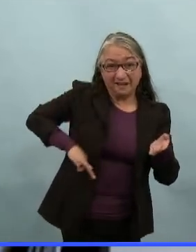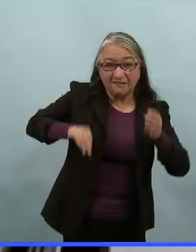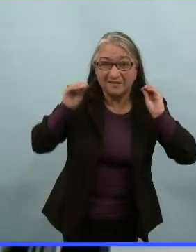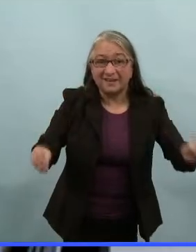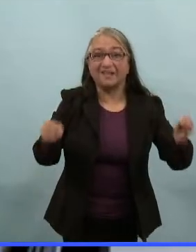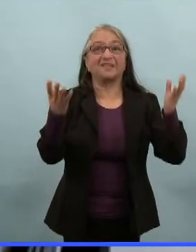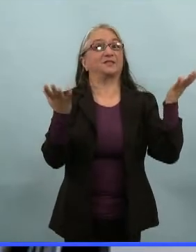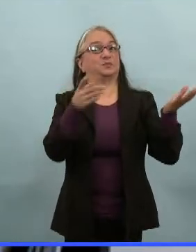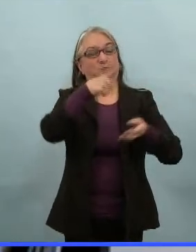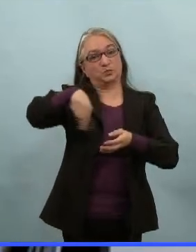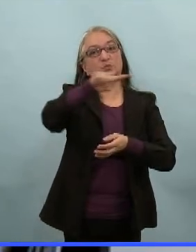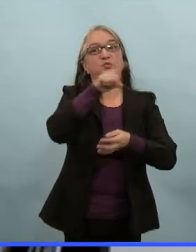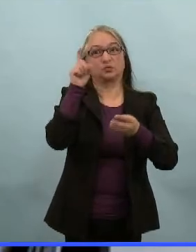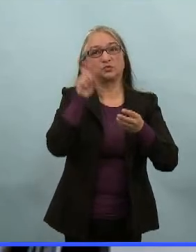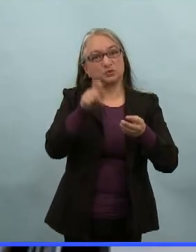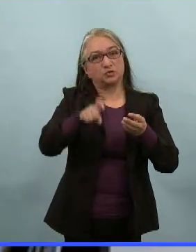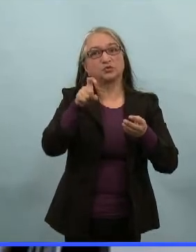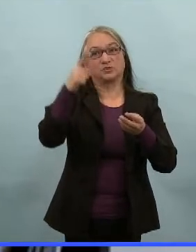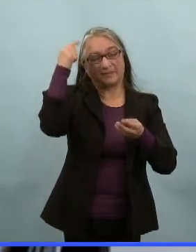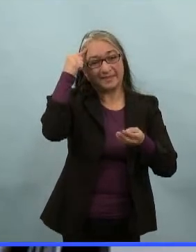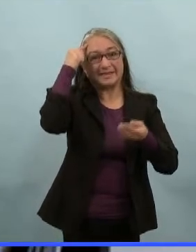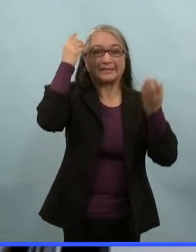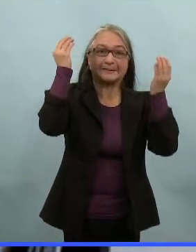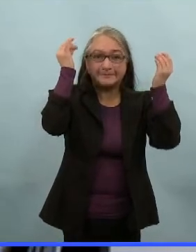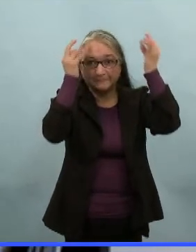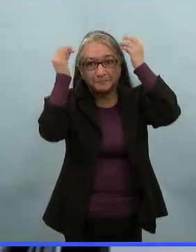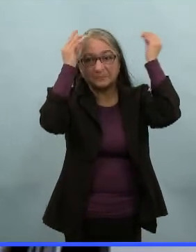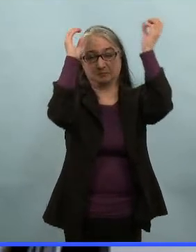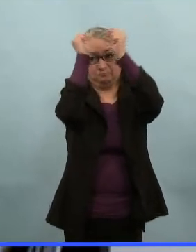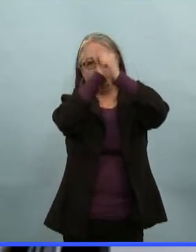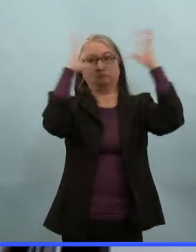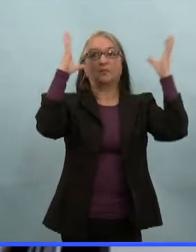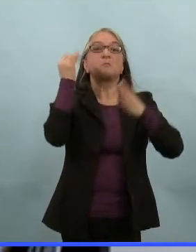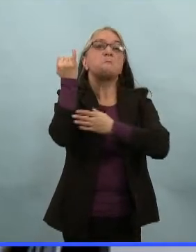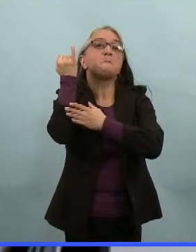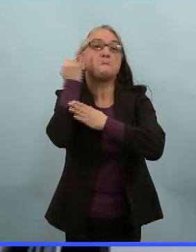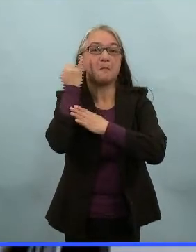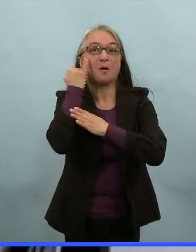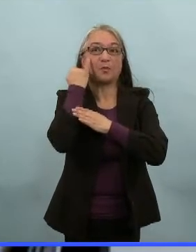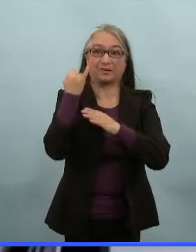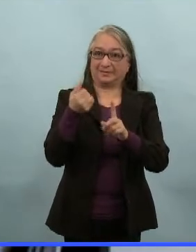overall and what our hospitalization numbers might look like if we didn't have such a high